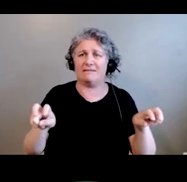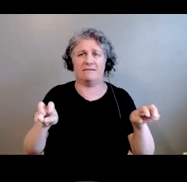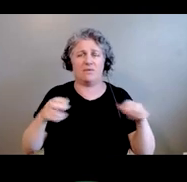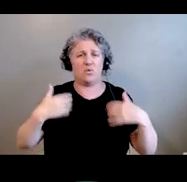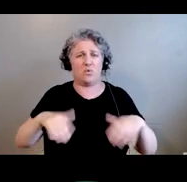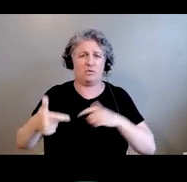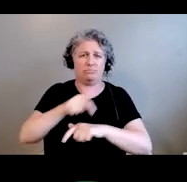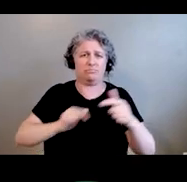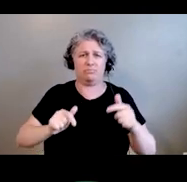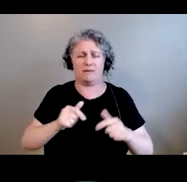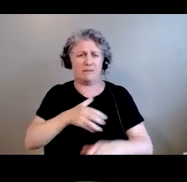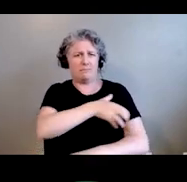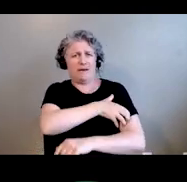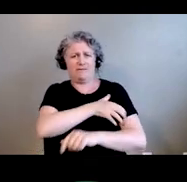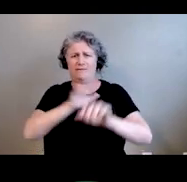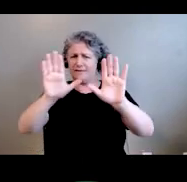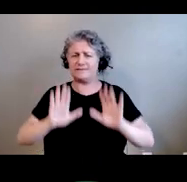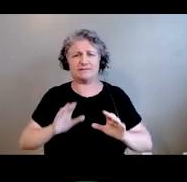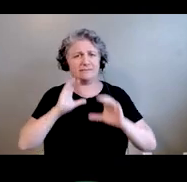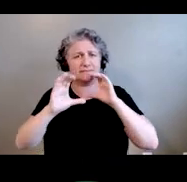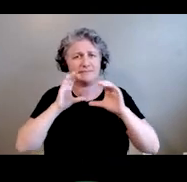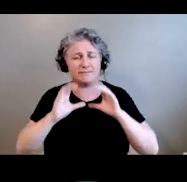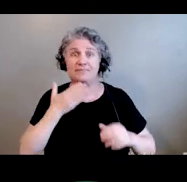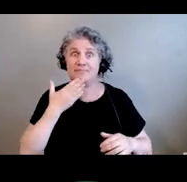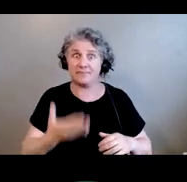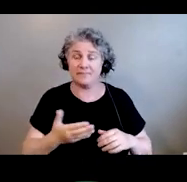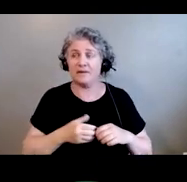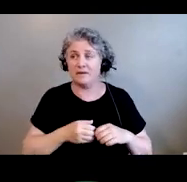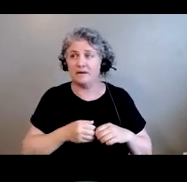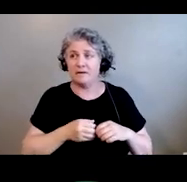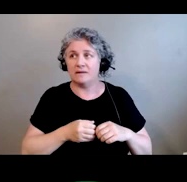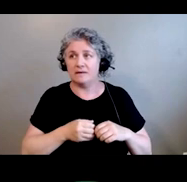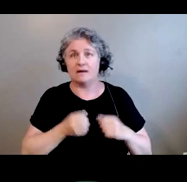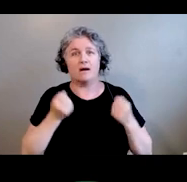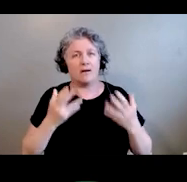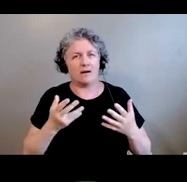We talked about safety access to information. We talked about communication in disability